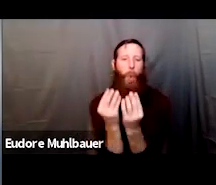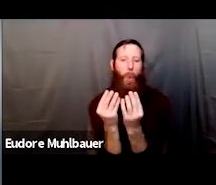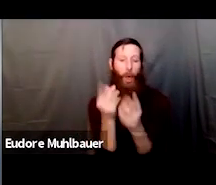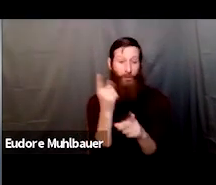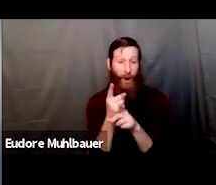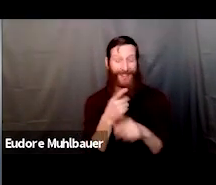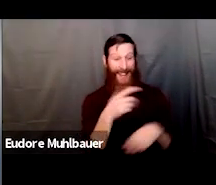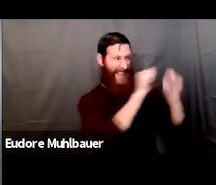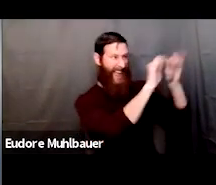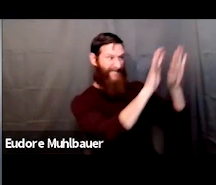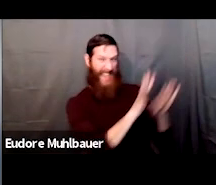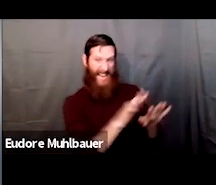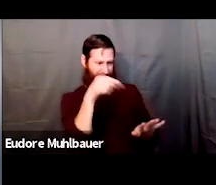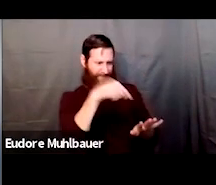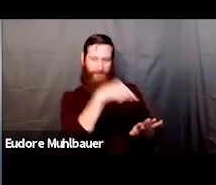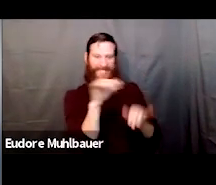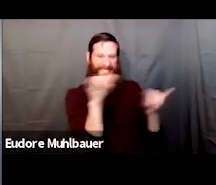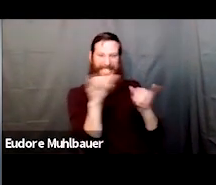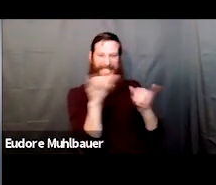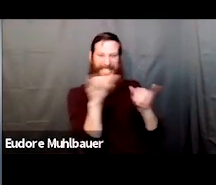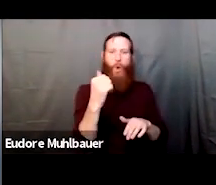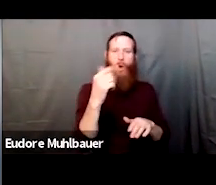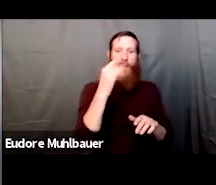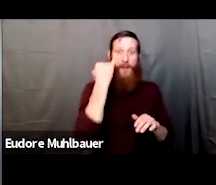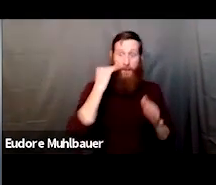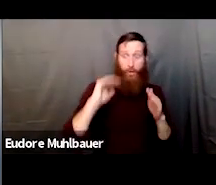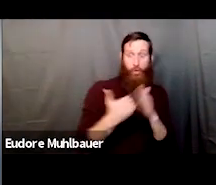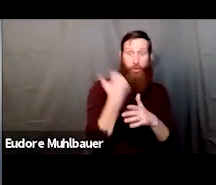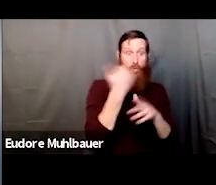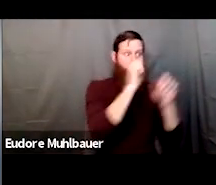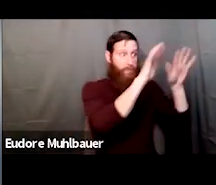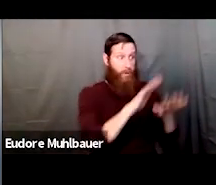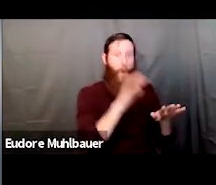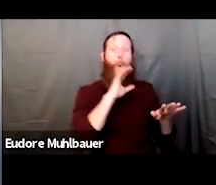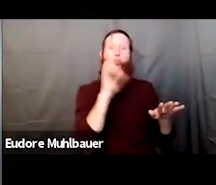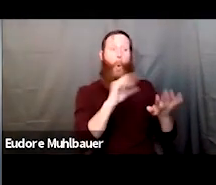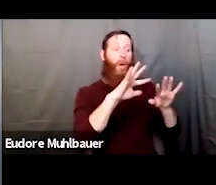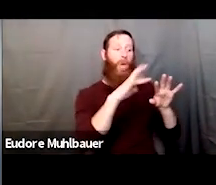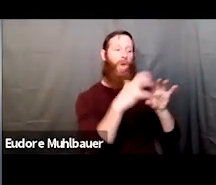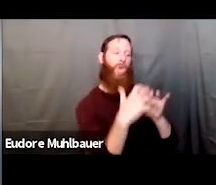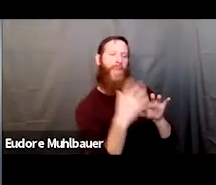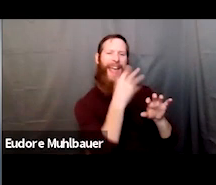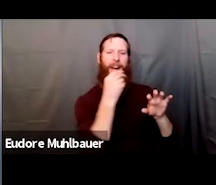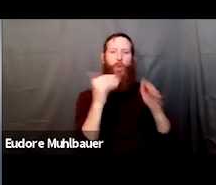Avalanche debris will look the same, it wont look crisp or fresh anymore it might have a dusting of snow.